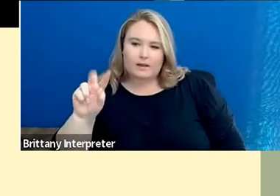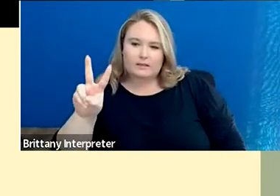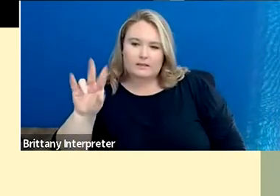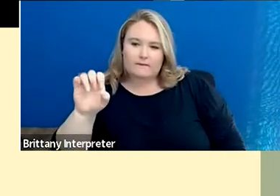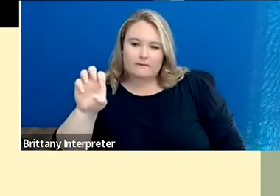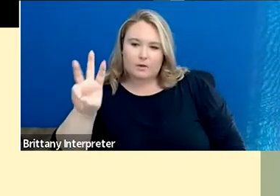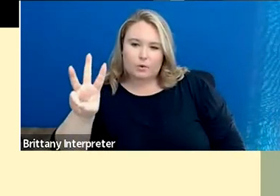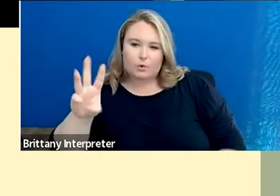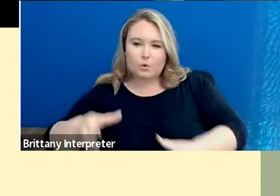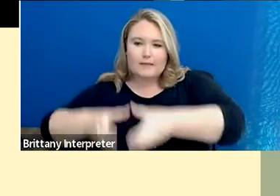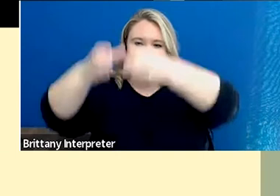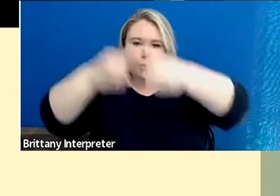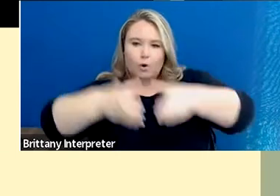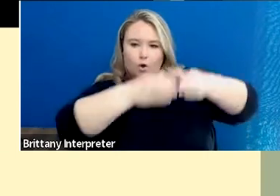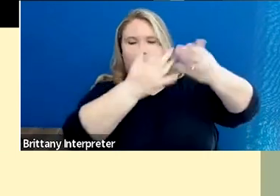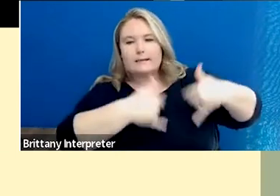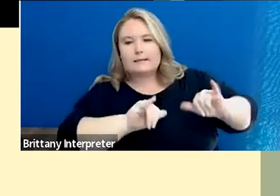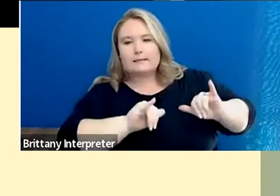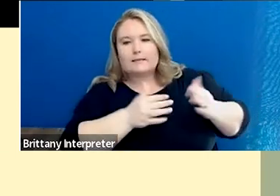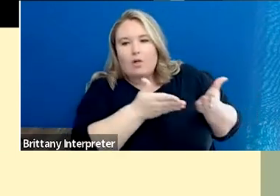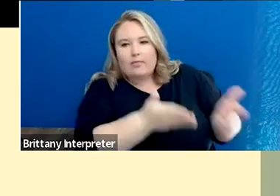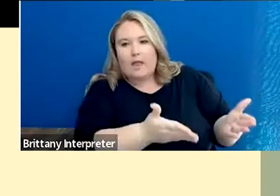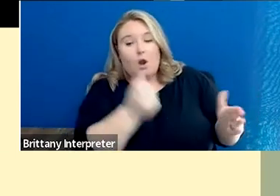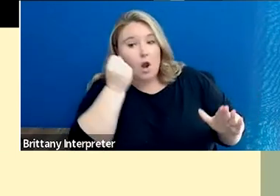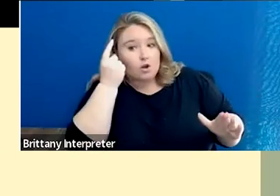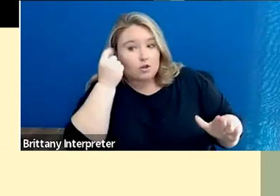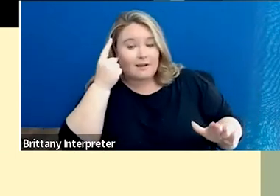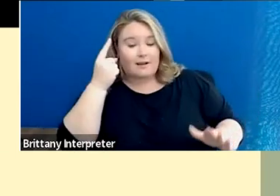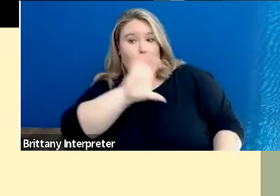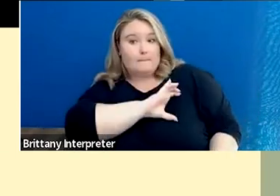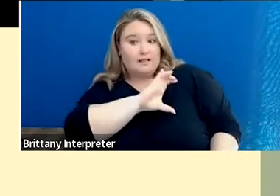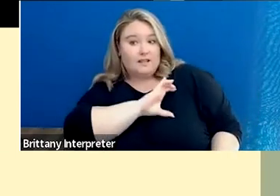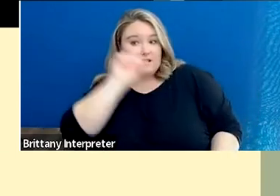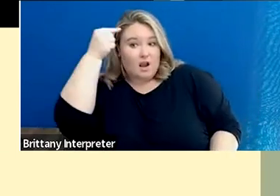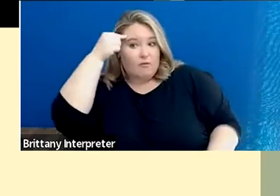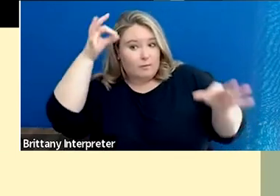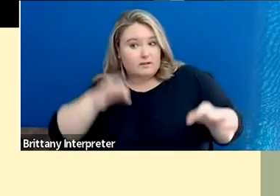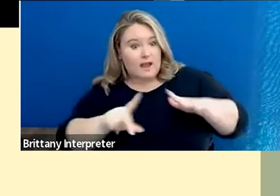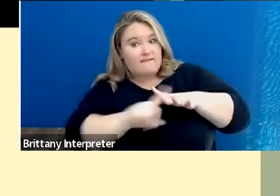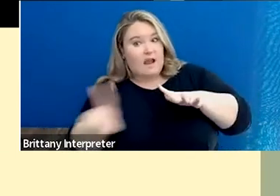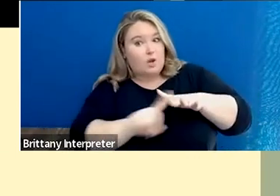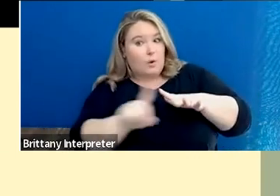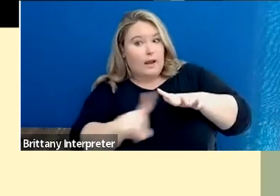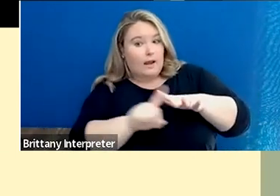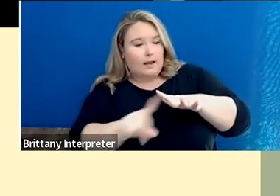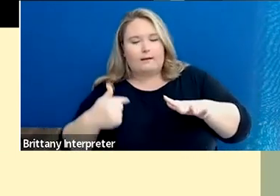However, it was evacuated one day by the police department and the city government. And I found this out by news reports.